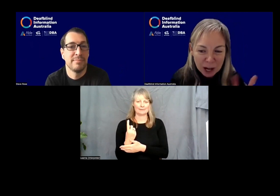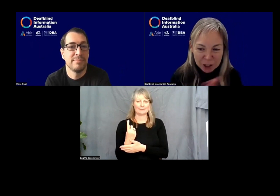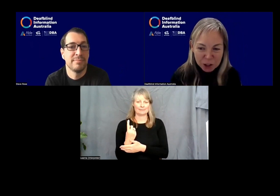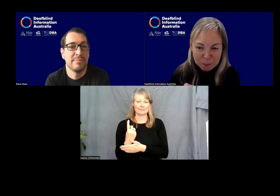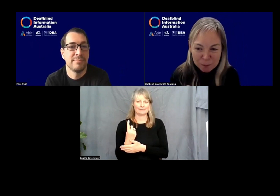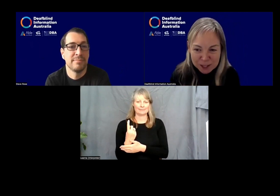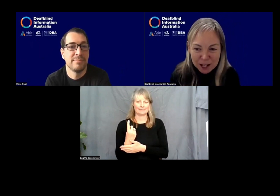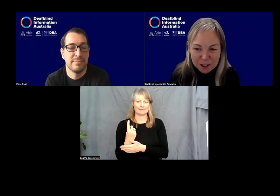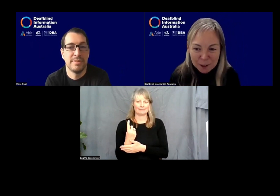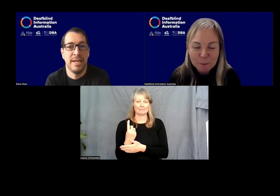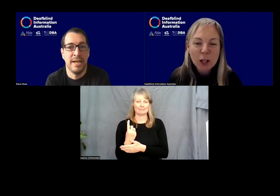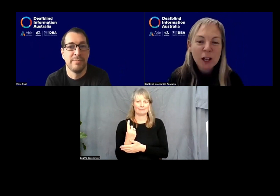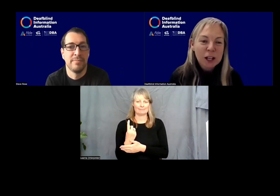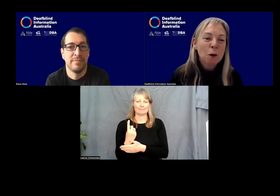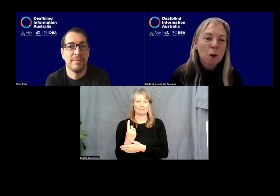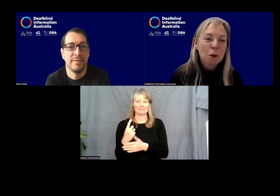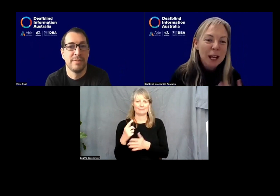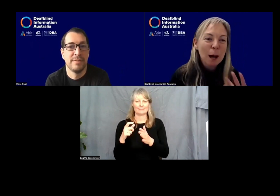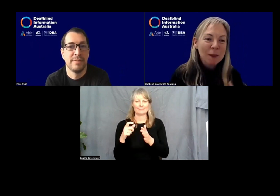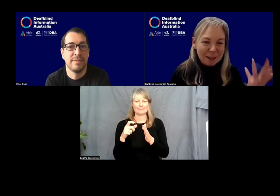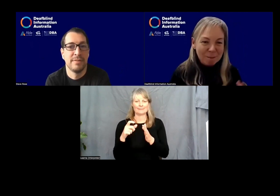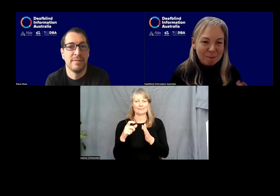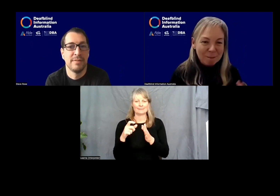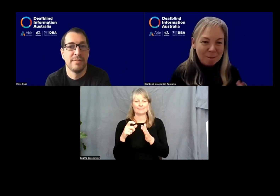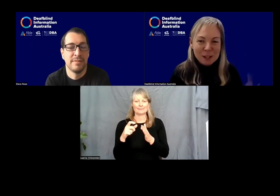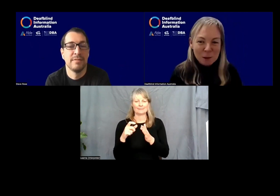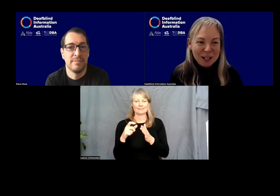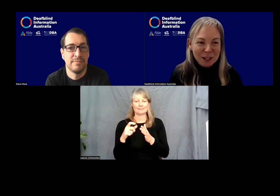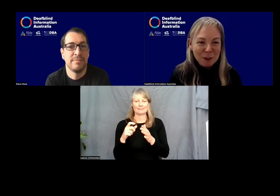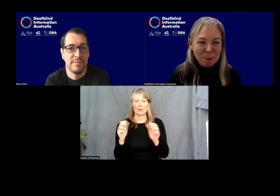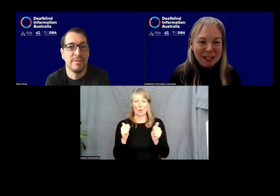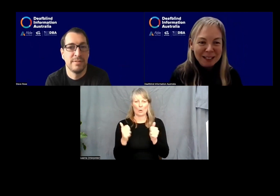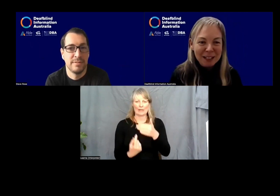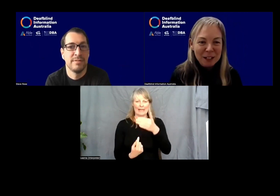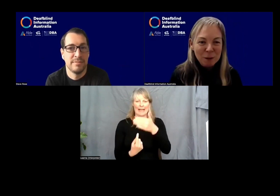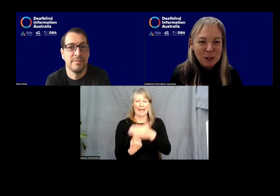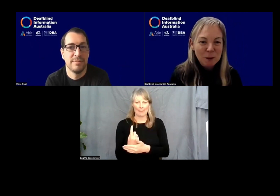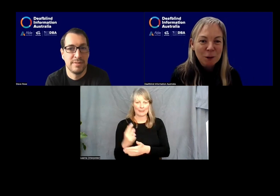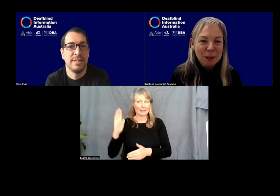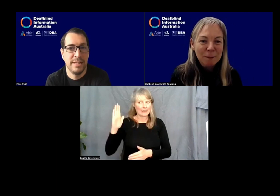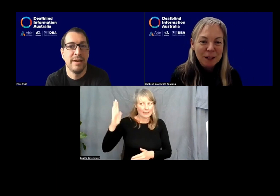branch start up, so already happened in that story, you're immediately into a story.